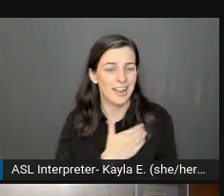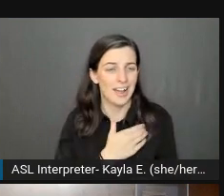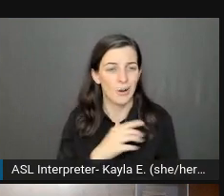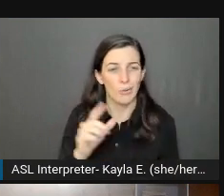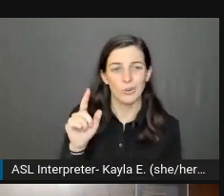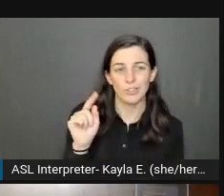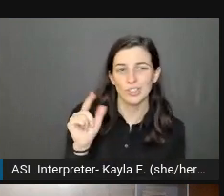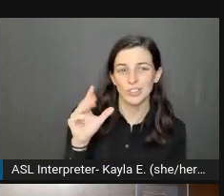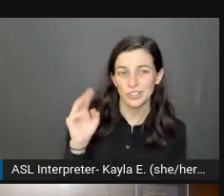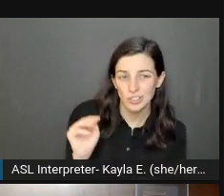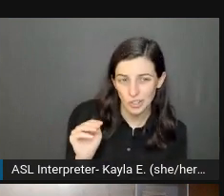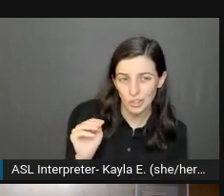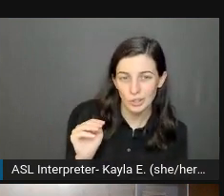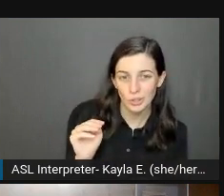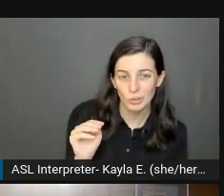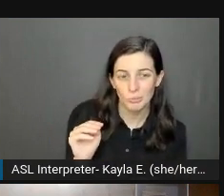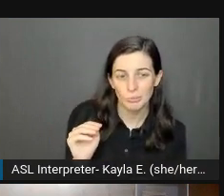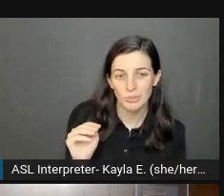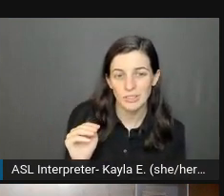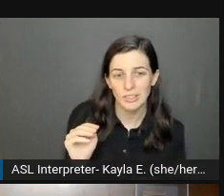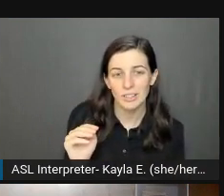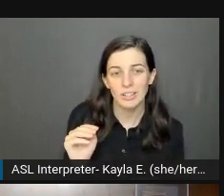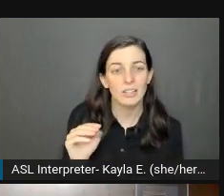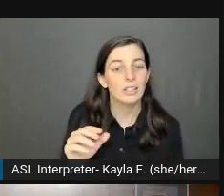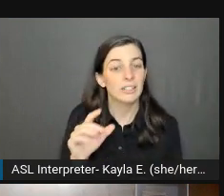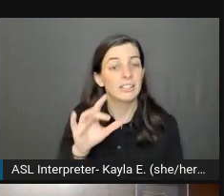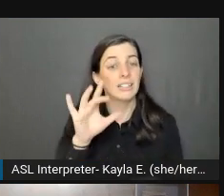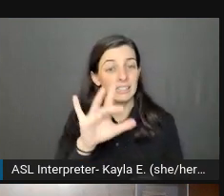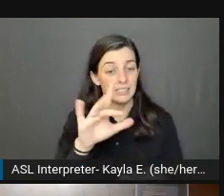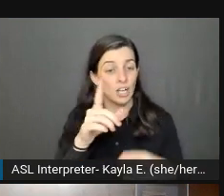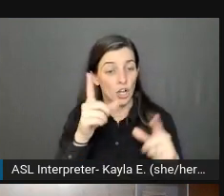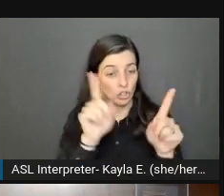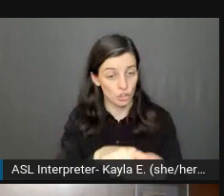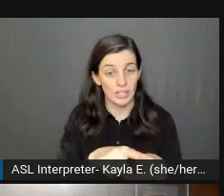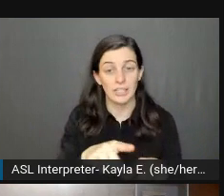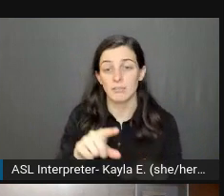Click on continue, and your account will be open."